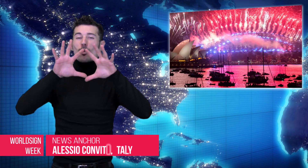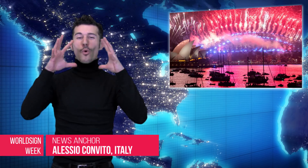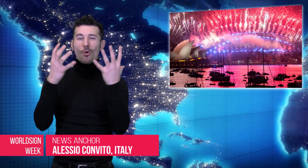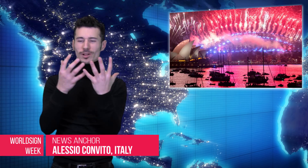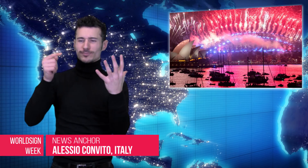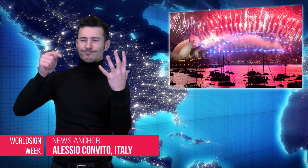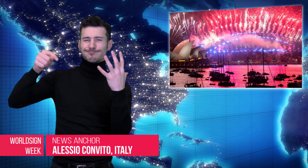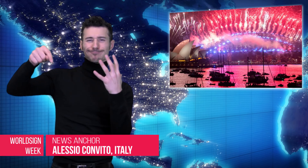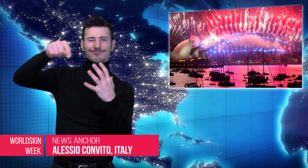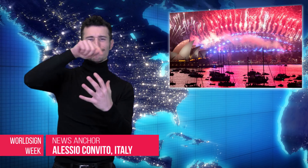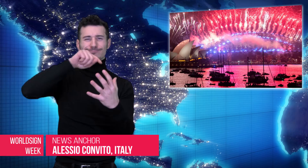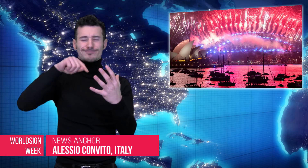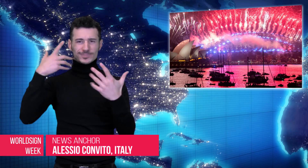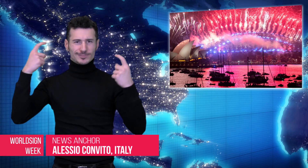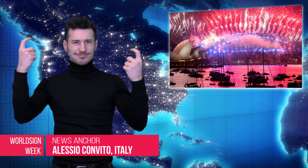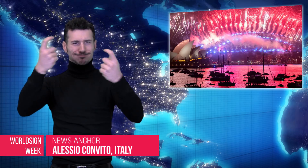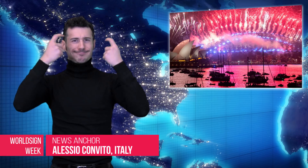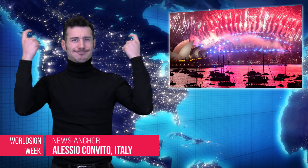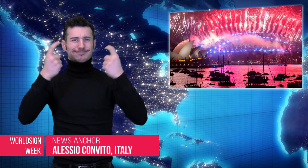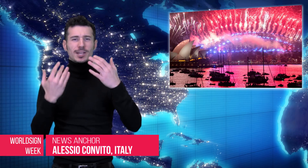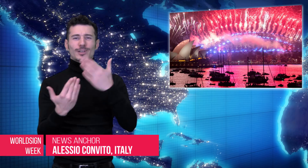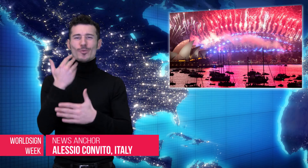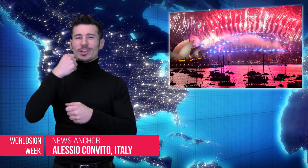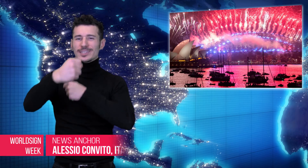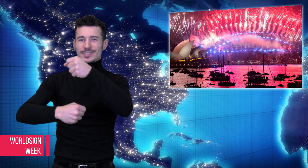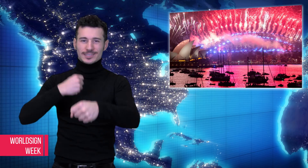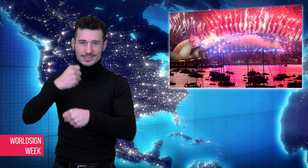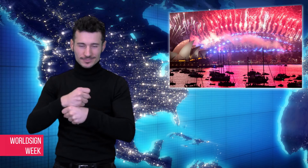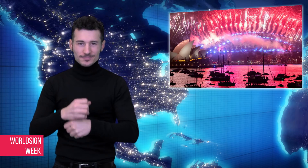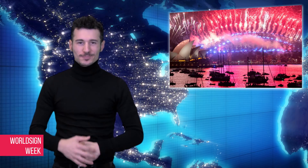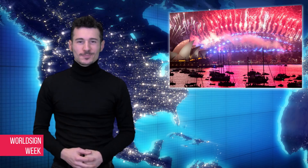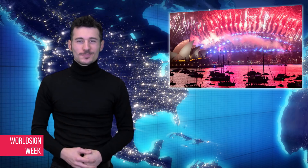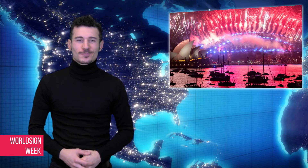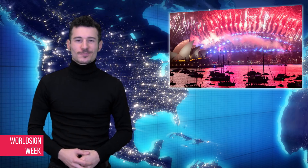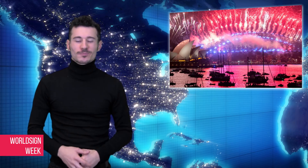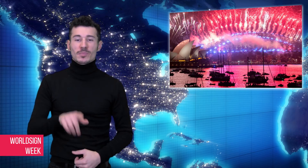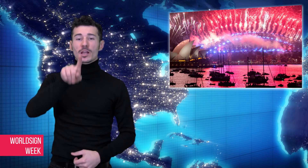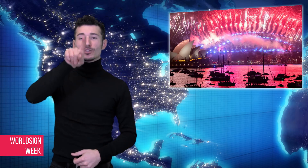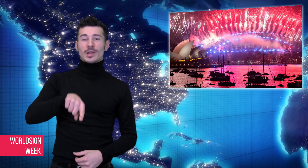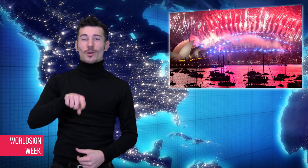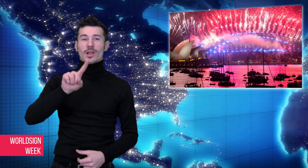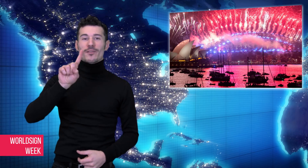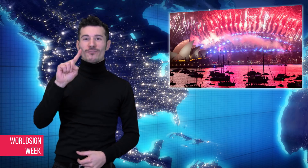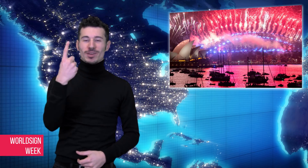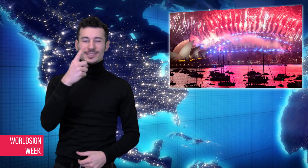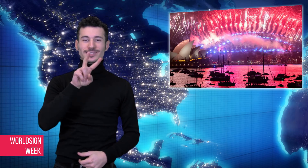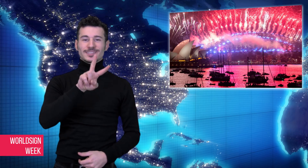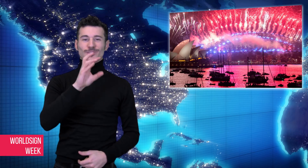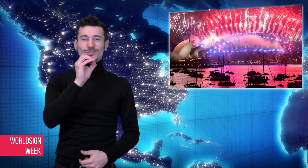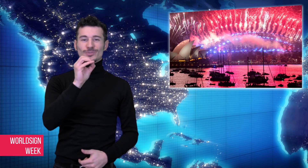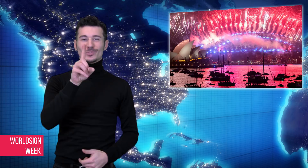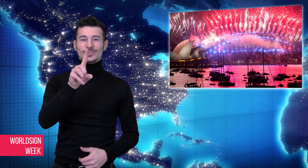Alessio: As the clock struck midnight on January 1, 2018, revellers around